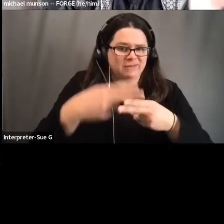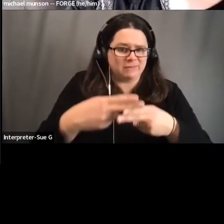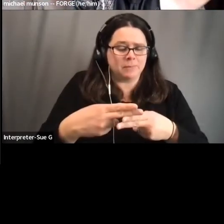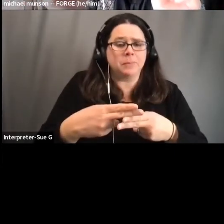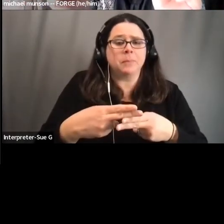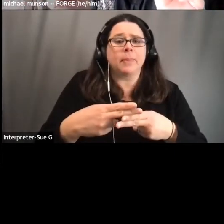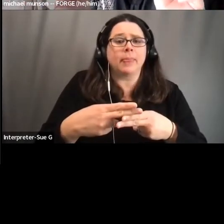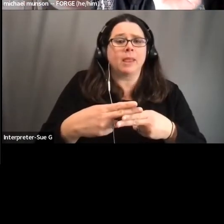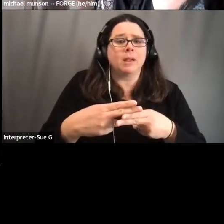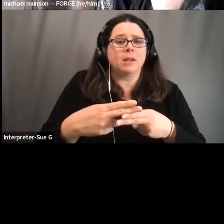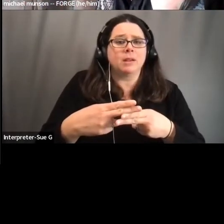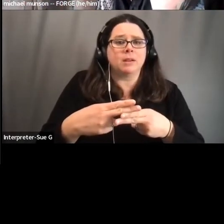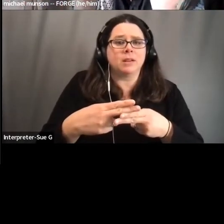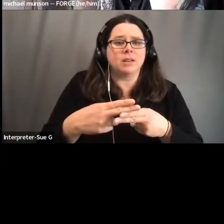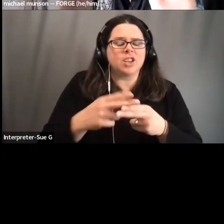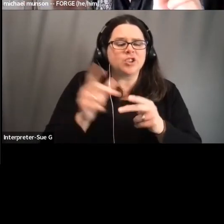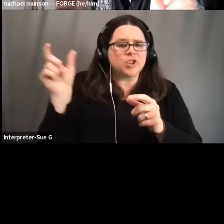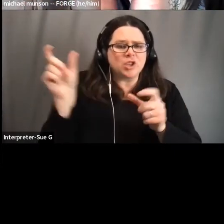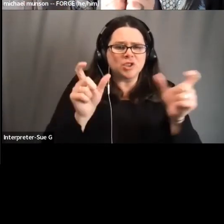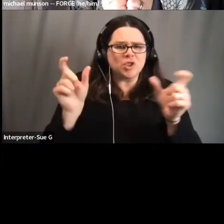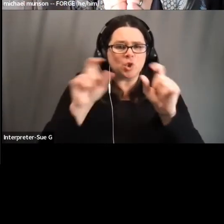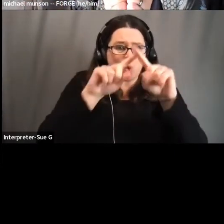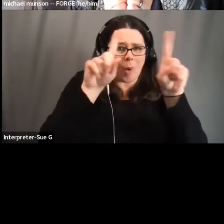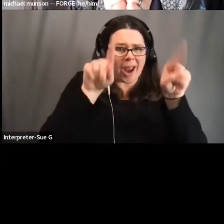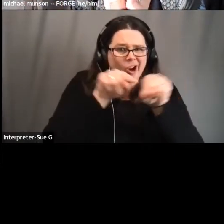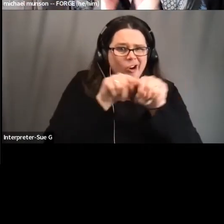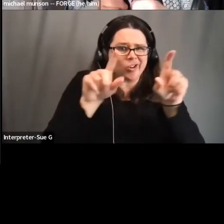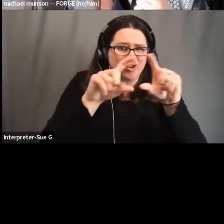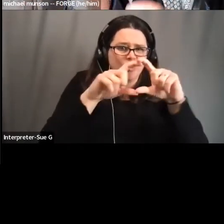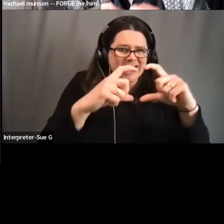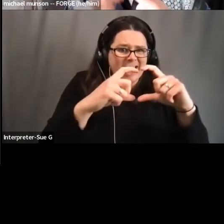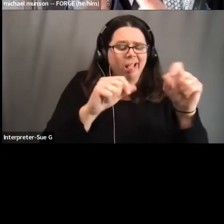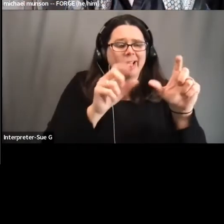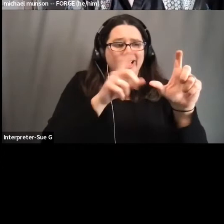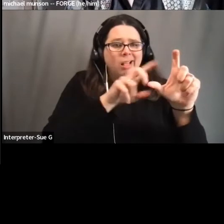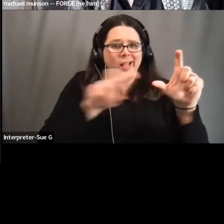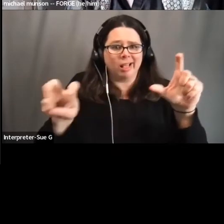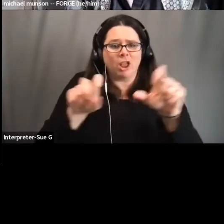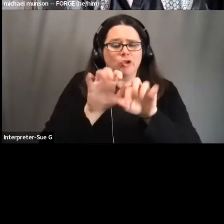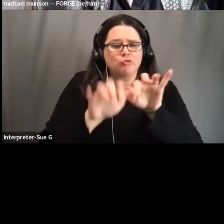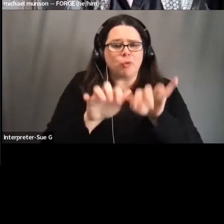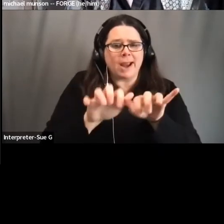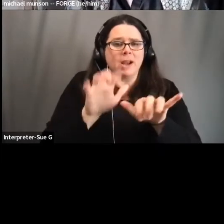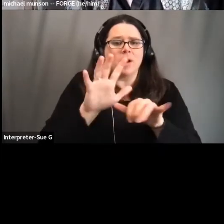you can grab these little squares or rectangles and write in what you think some protective factors are